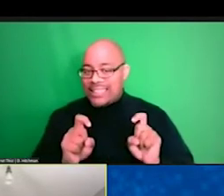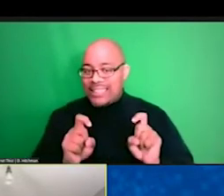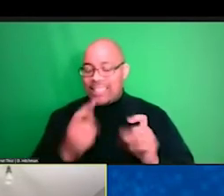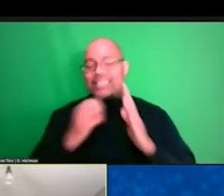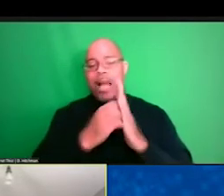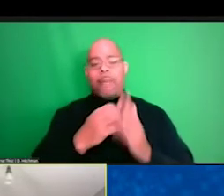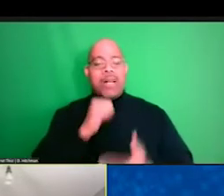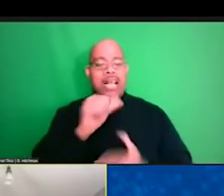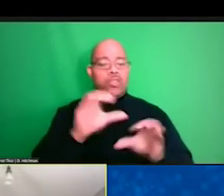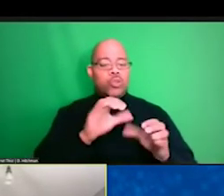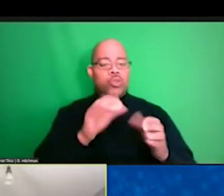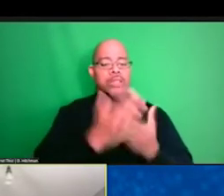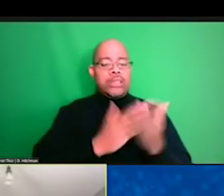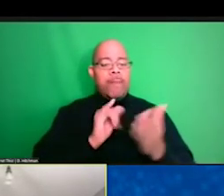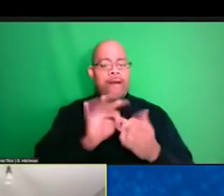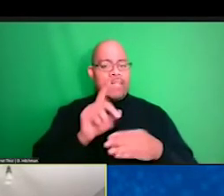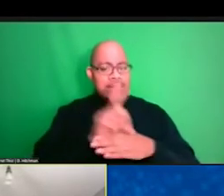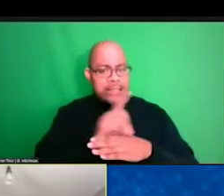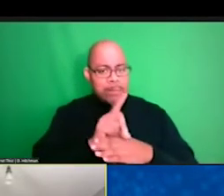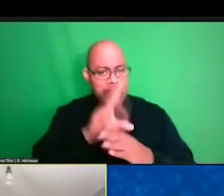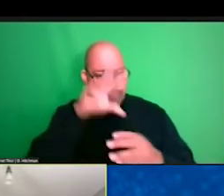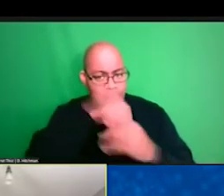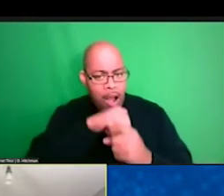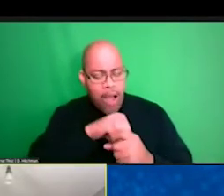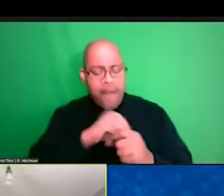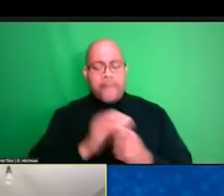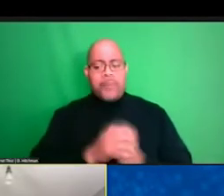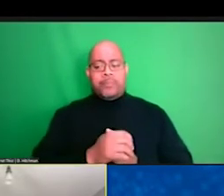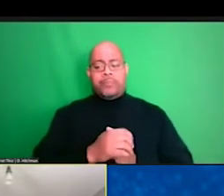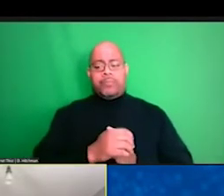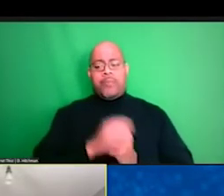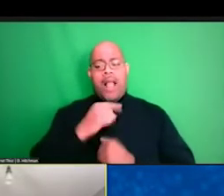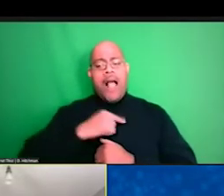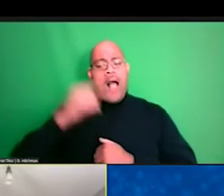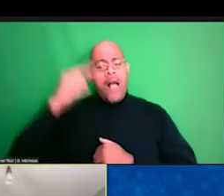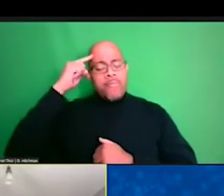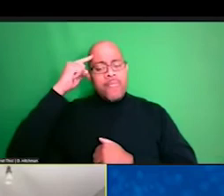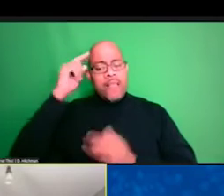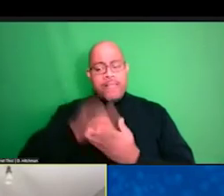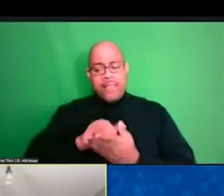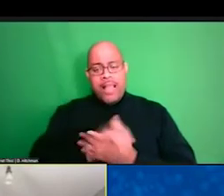building some of the discipline in there. I think for a while it was okay because people